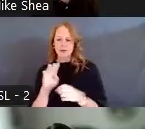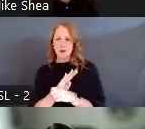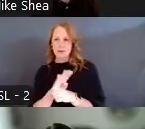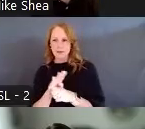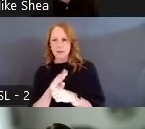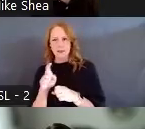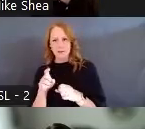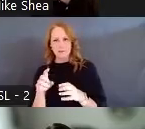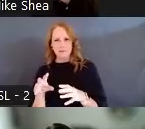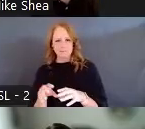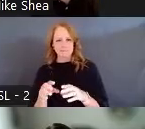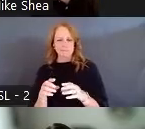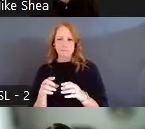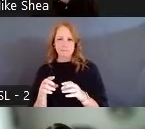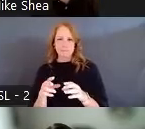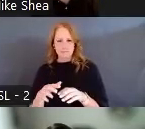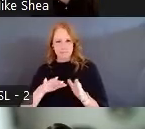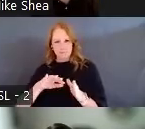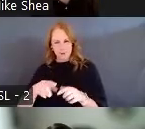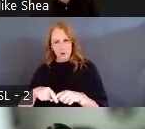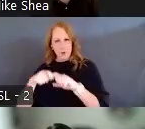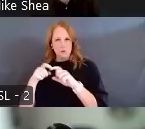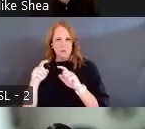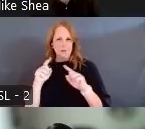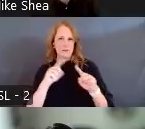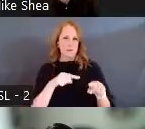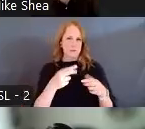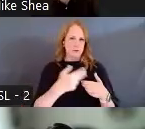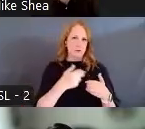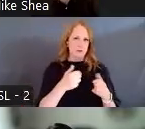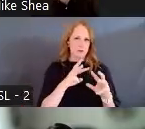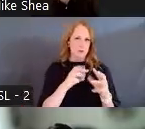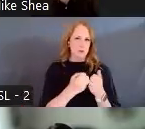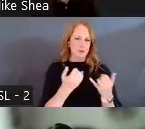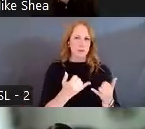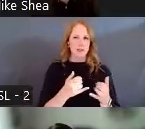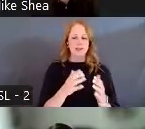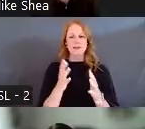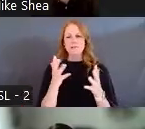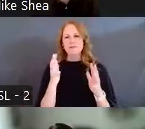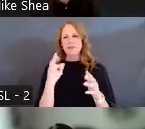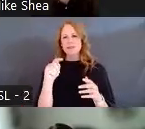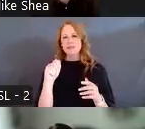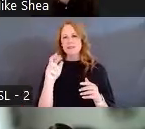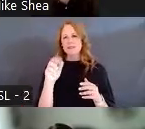Um, and a special shout out for Tara and Mike to kind of really share that personal perspective and